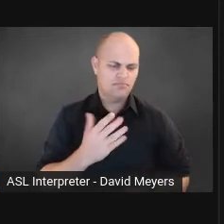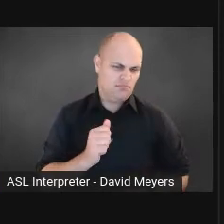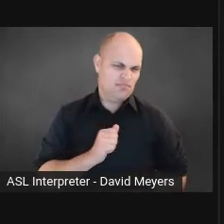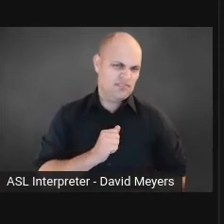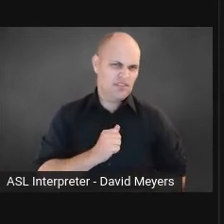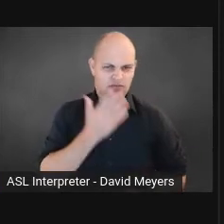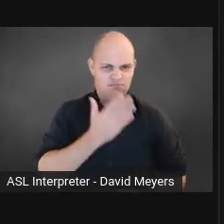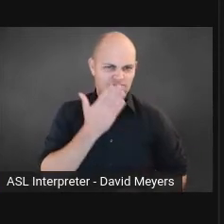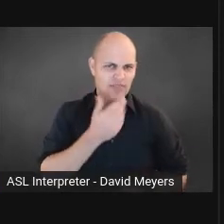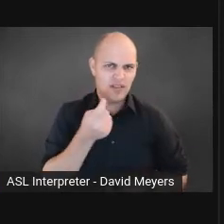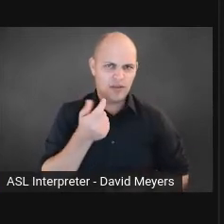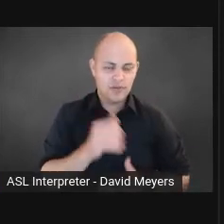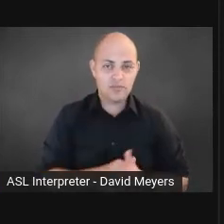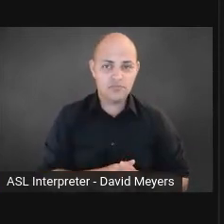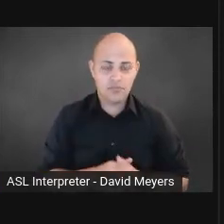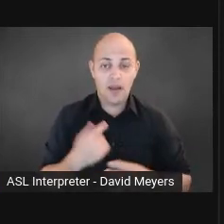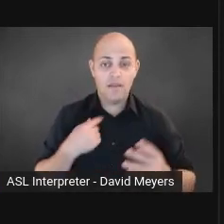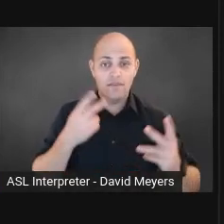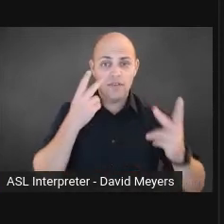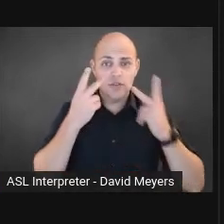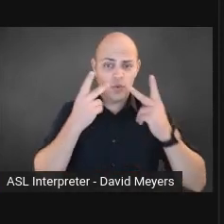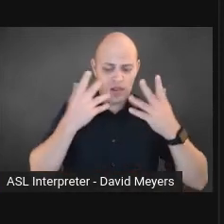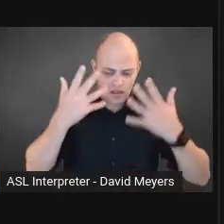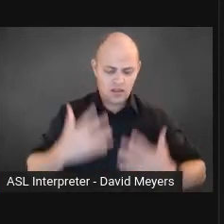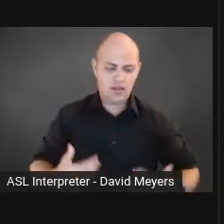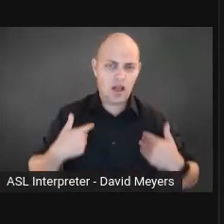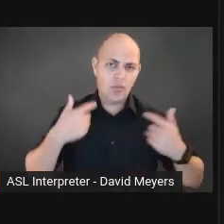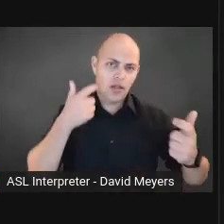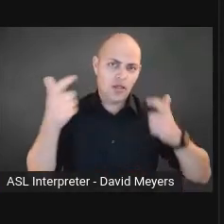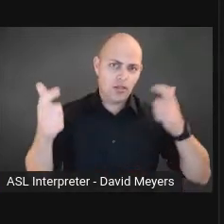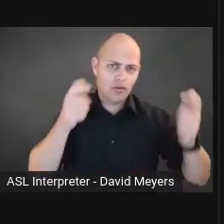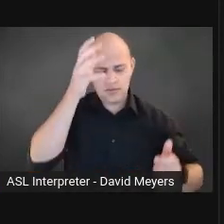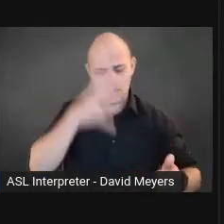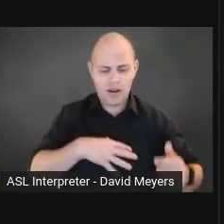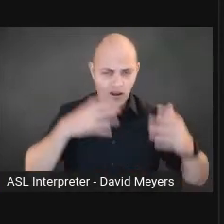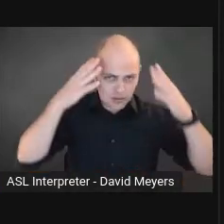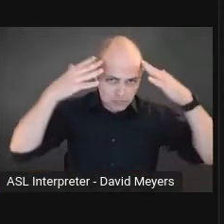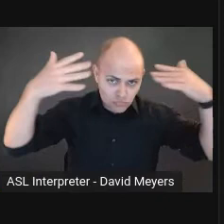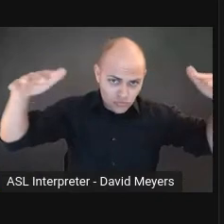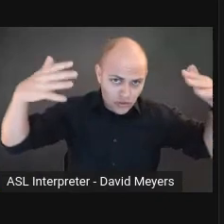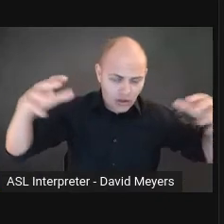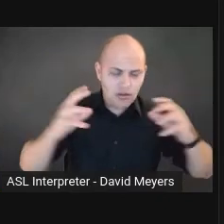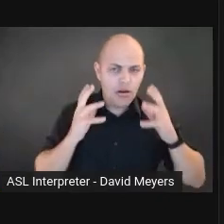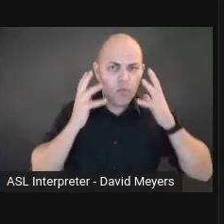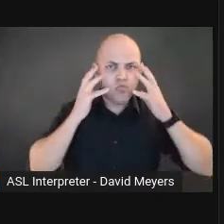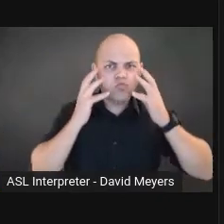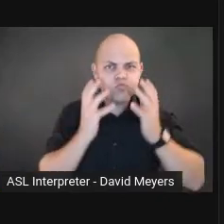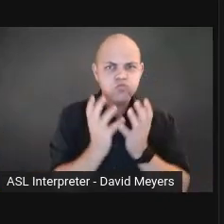Visually, I'm a pretty large guy. I’ve got shaggy hair and shaggy beard. I am wearing a blue shirt.